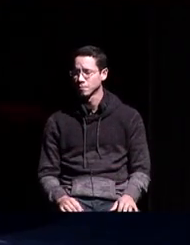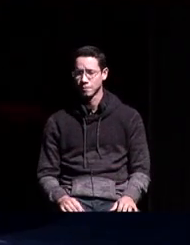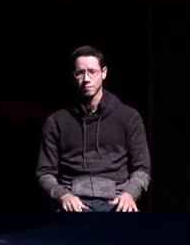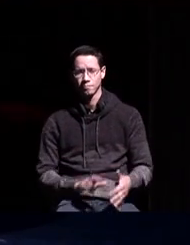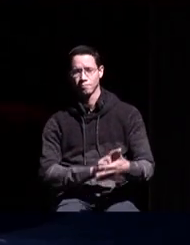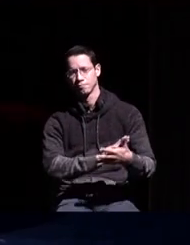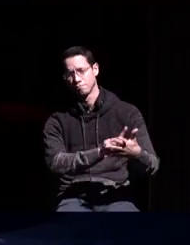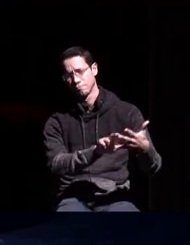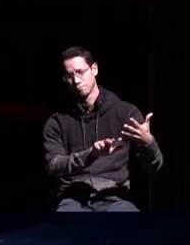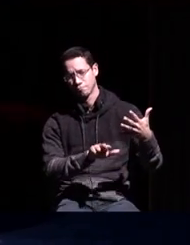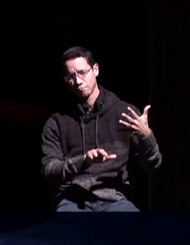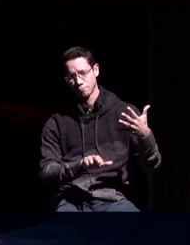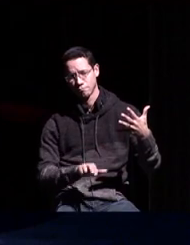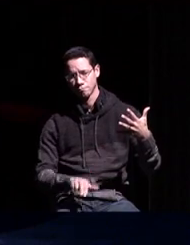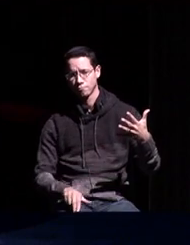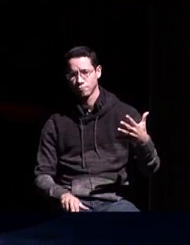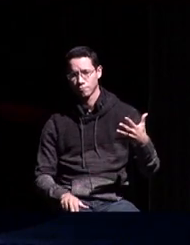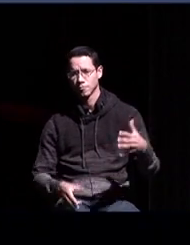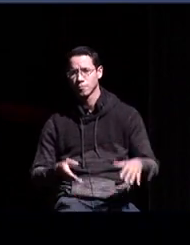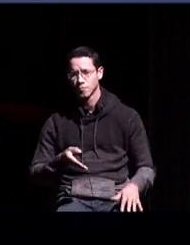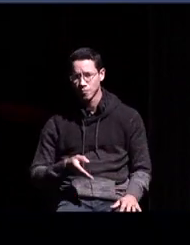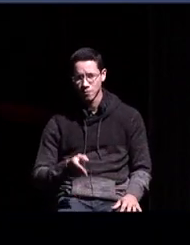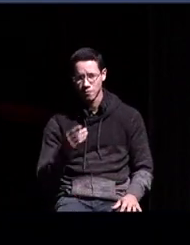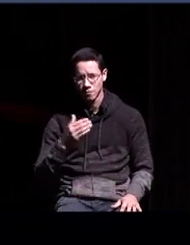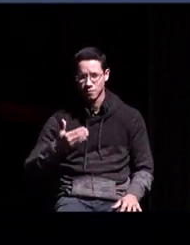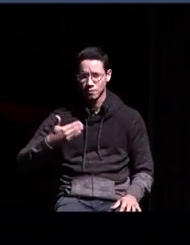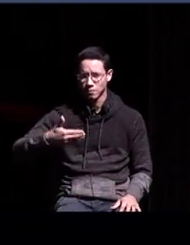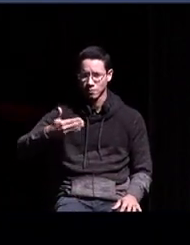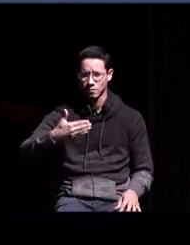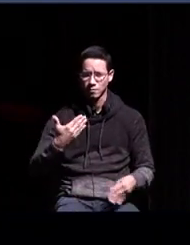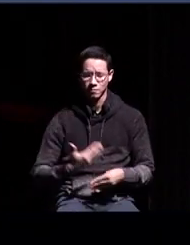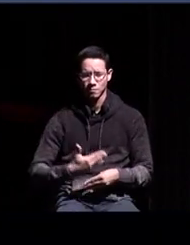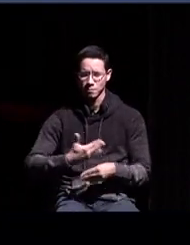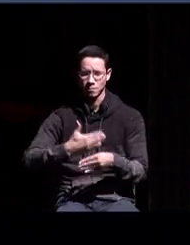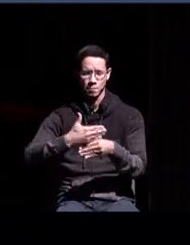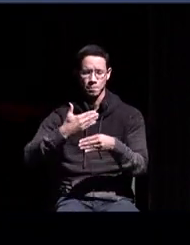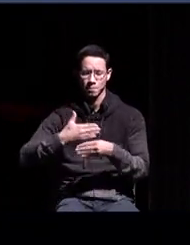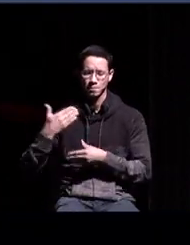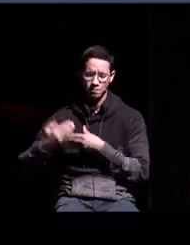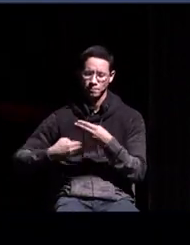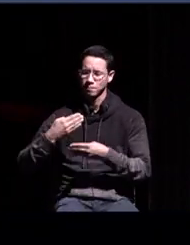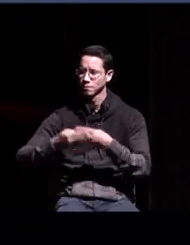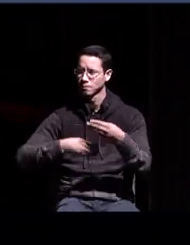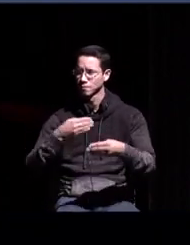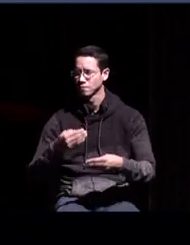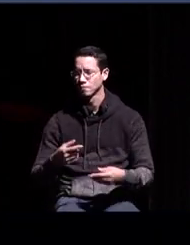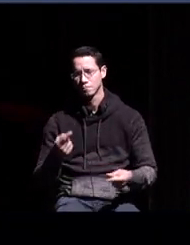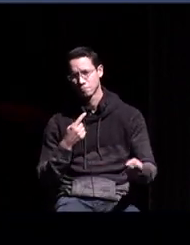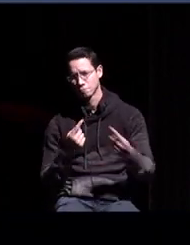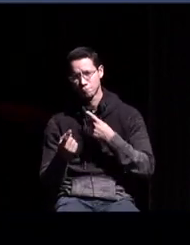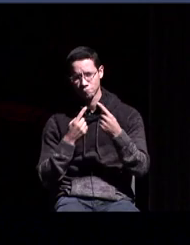and they grow as we speak of civilization.